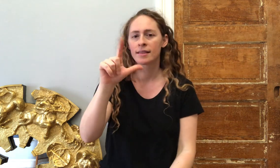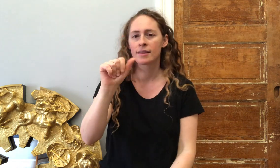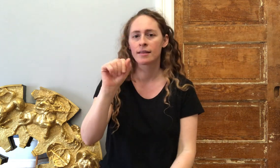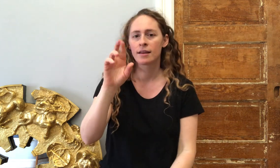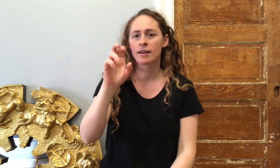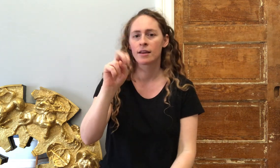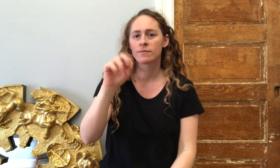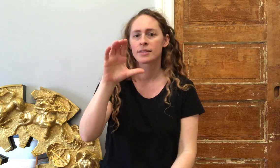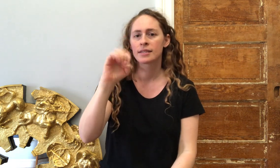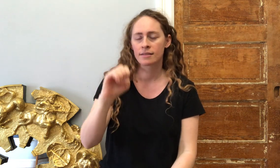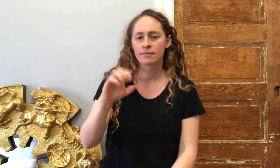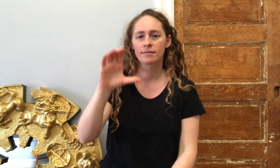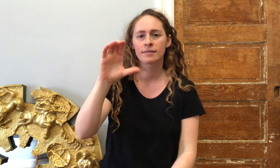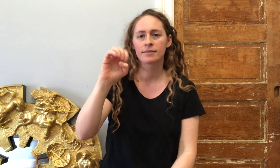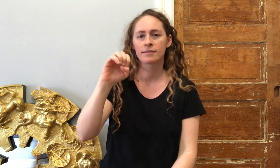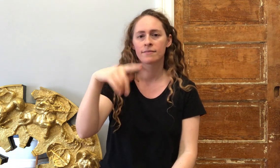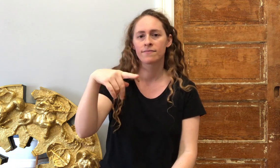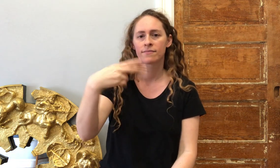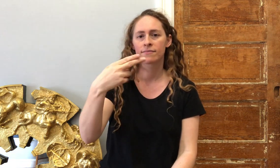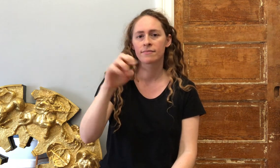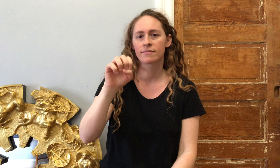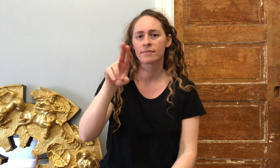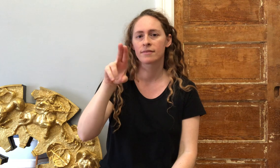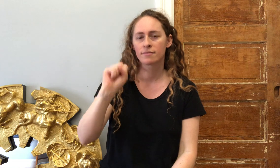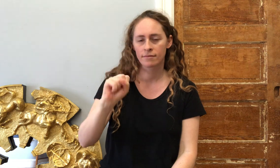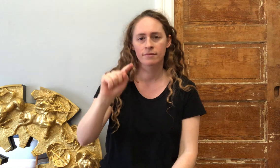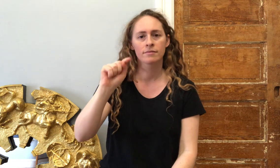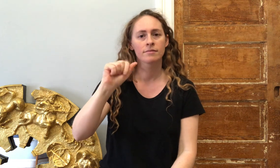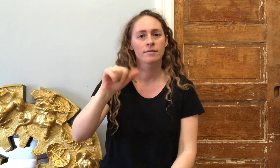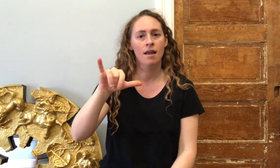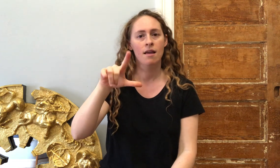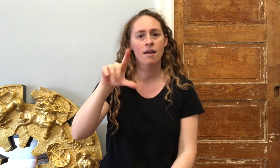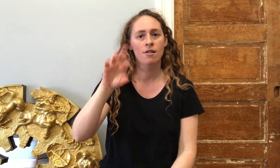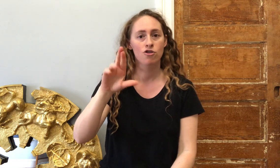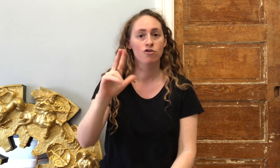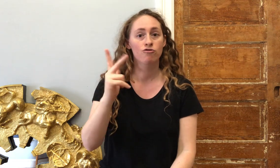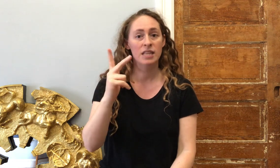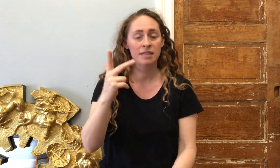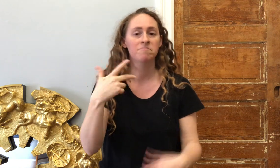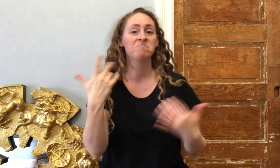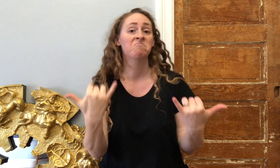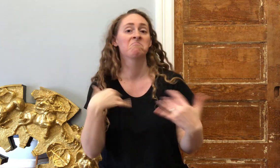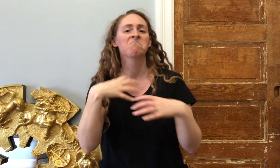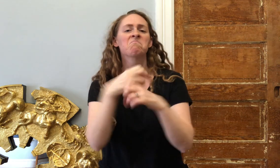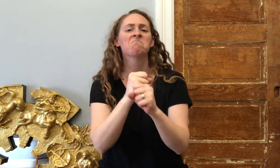involving Clarence Cepheus Taylor III.